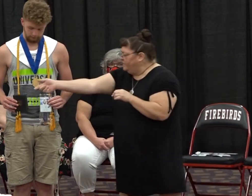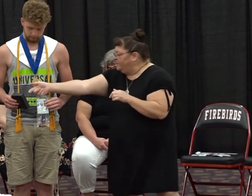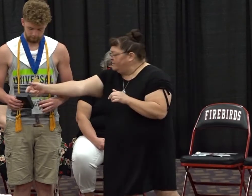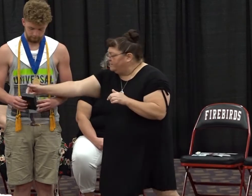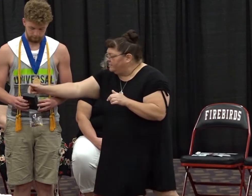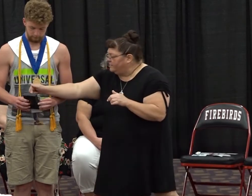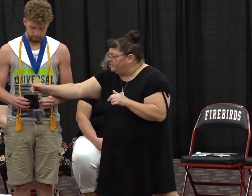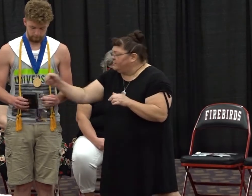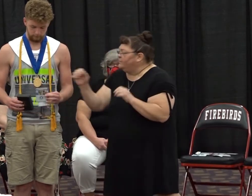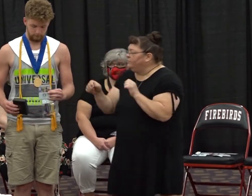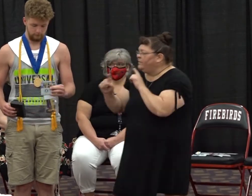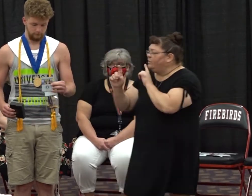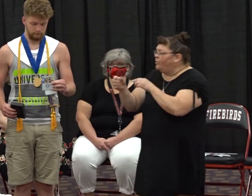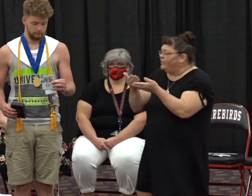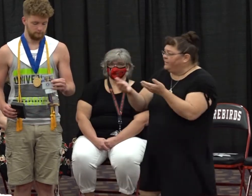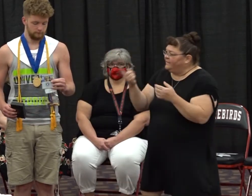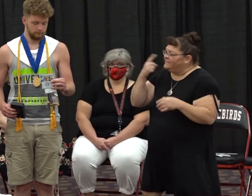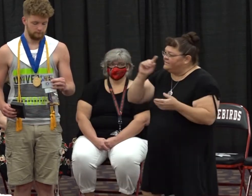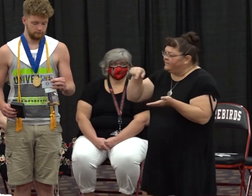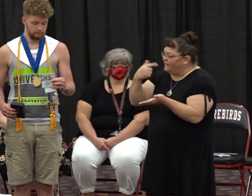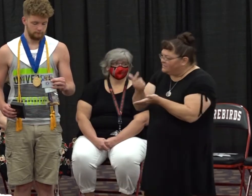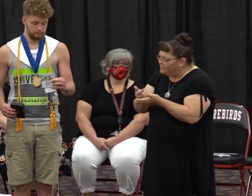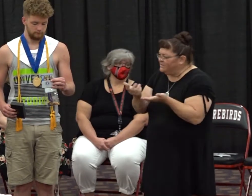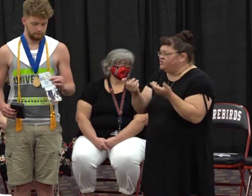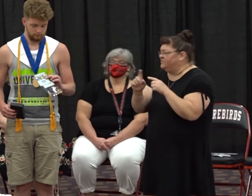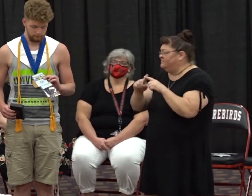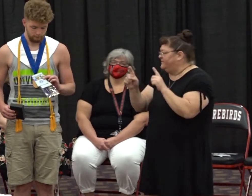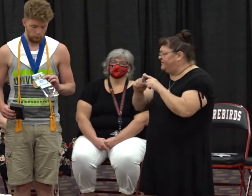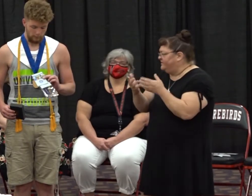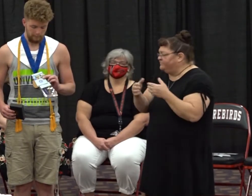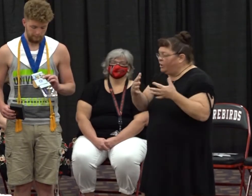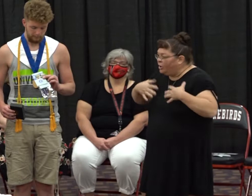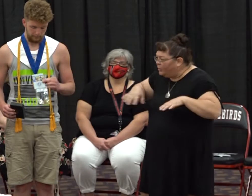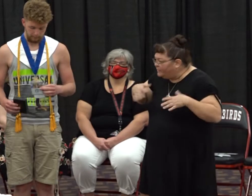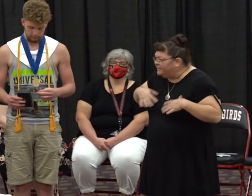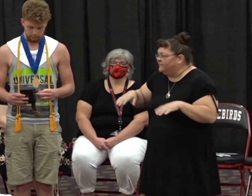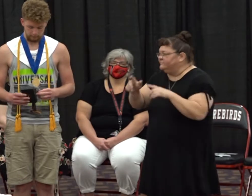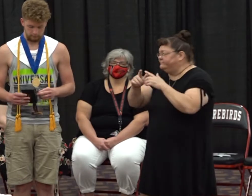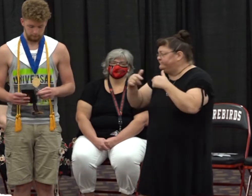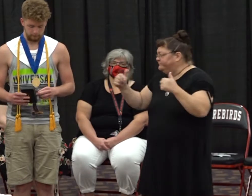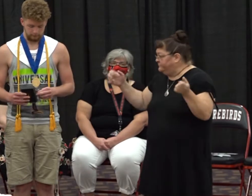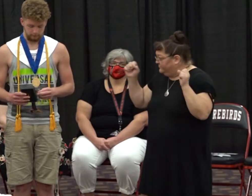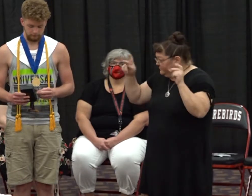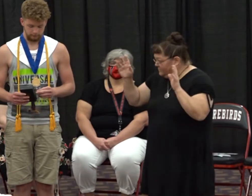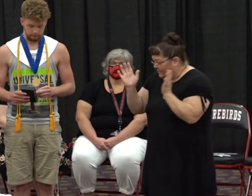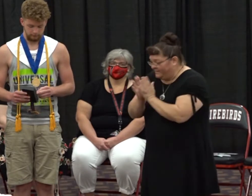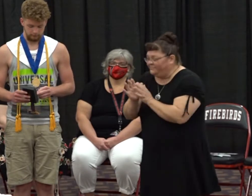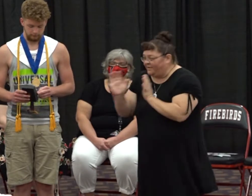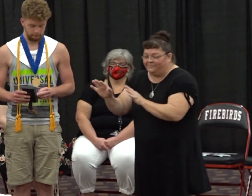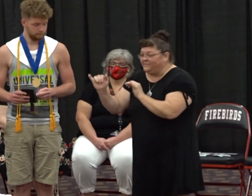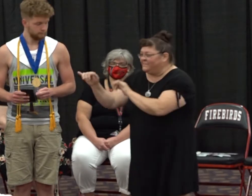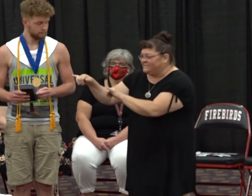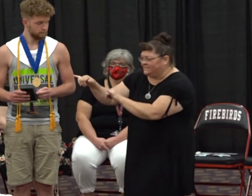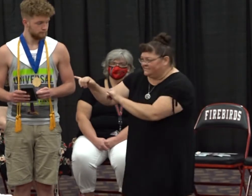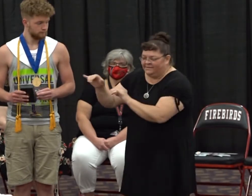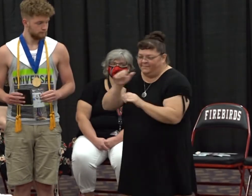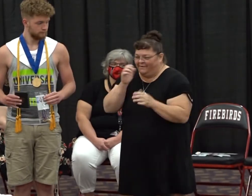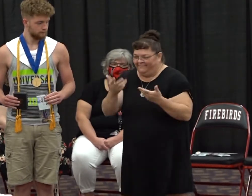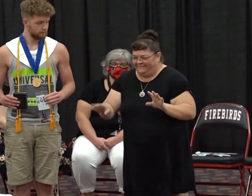And there's an order card that you can order things for graduation. Different attire, things like that.